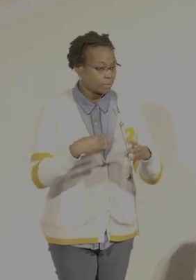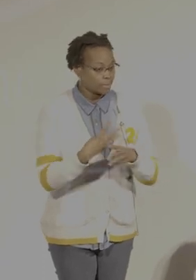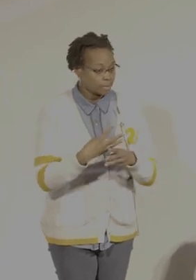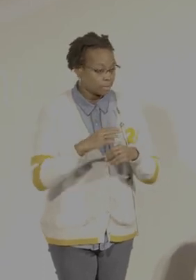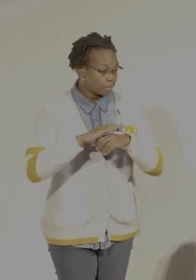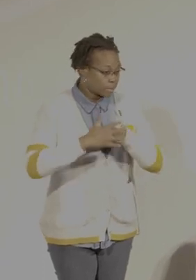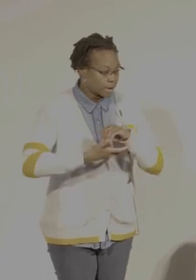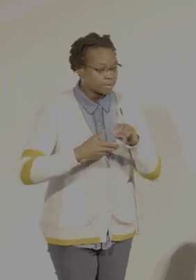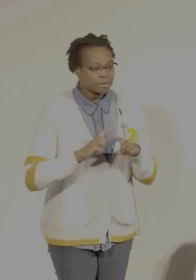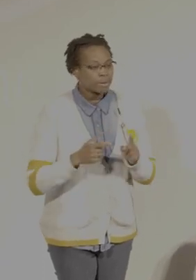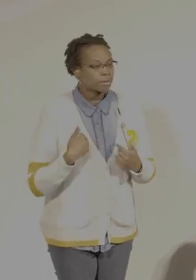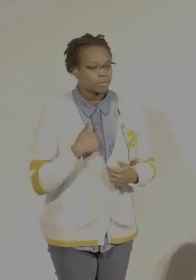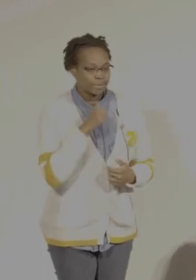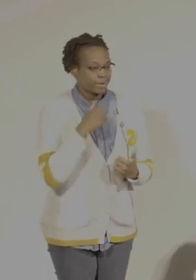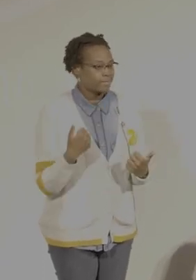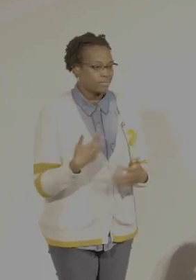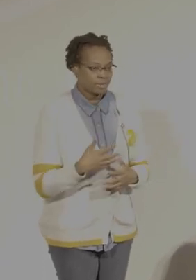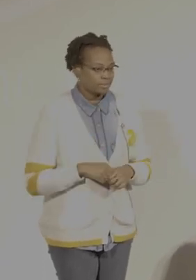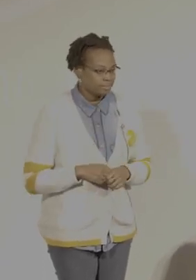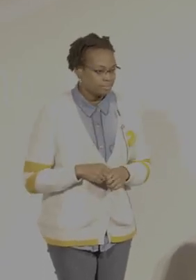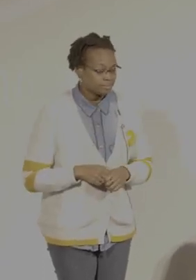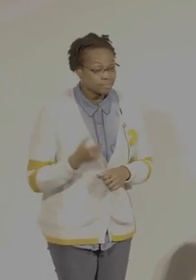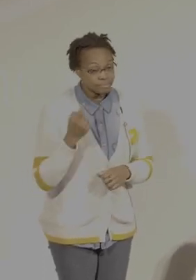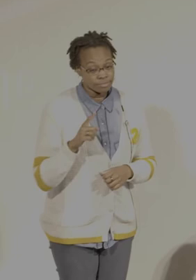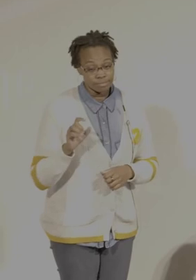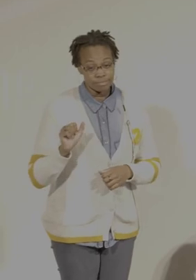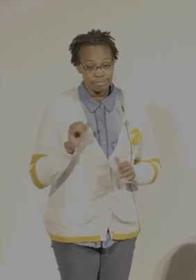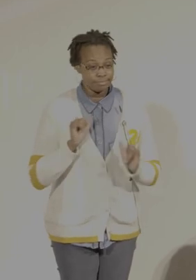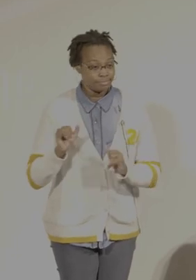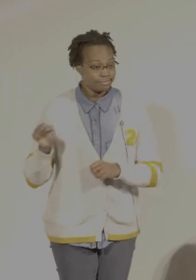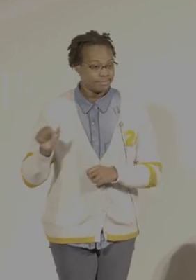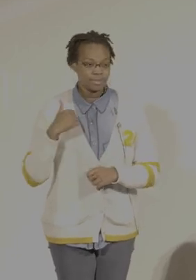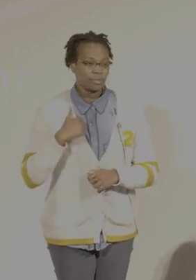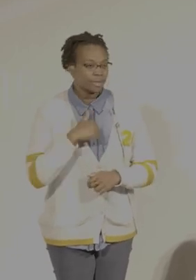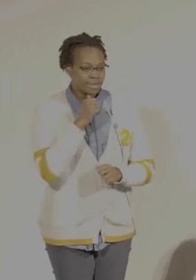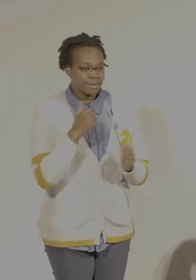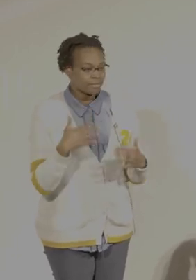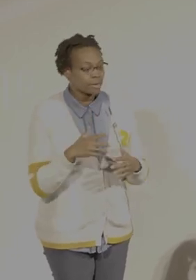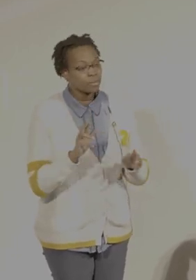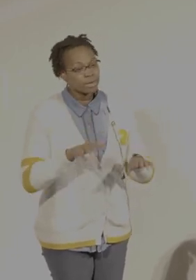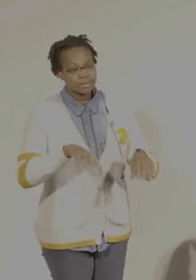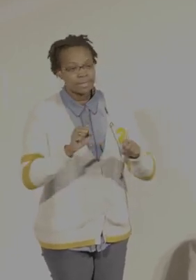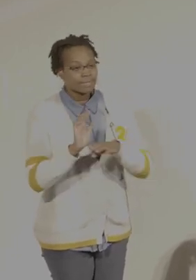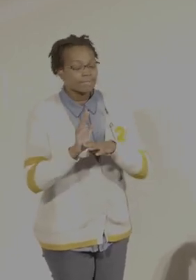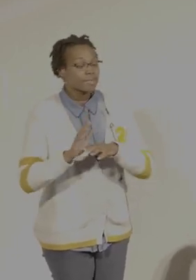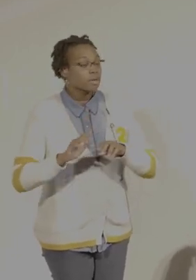But we're not afraid and in the spirit of Alexei, we are not afraid and we are ready to take this film wherever it needs to be.